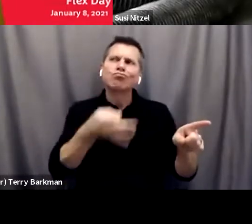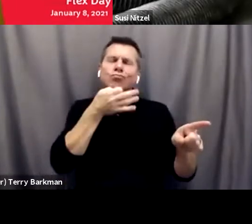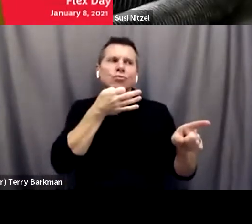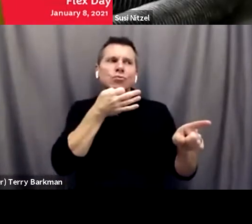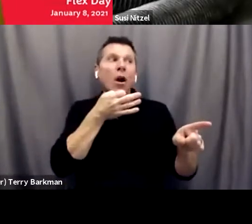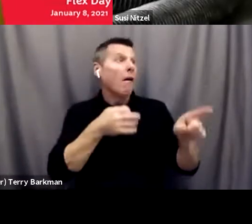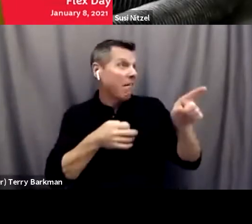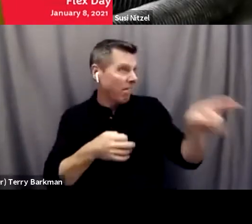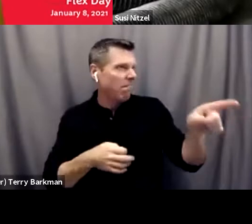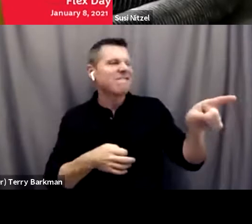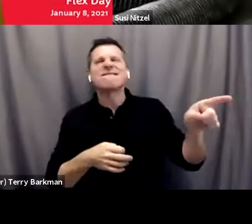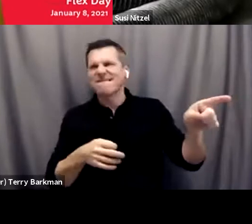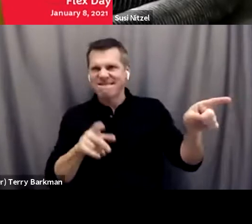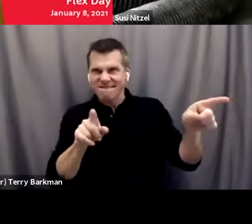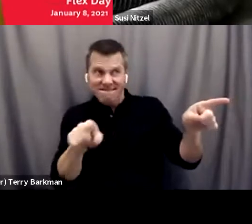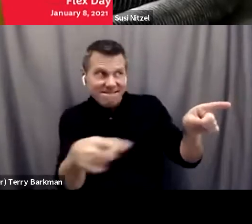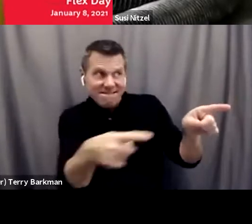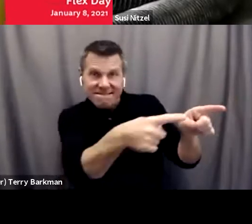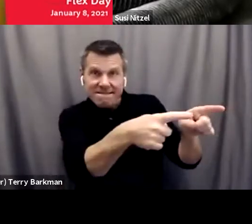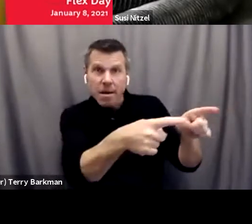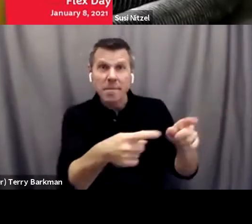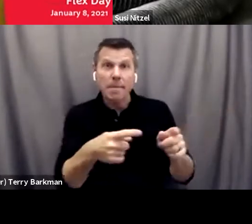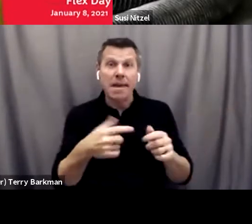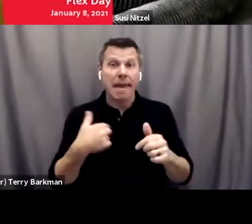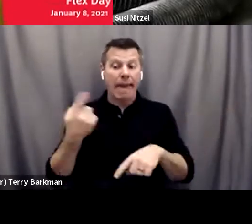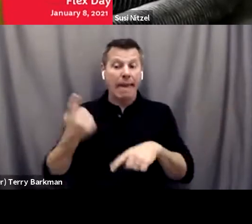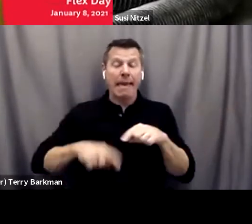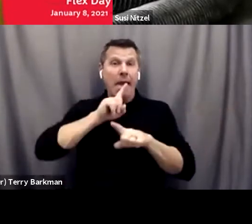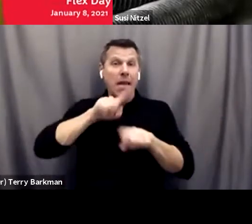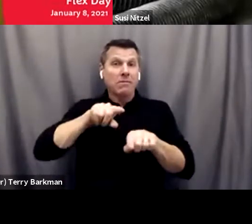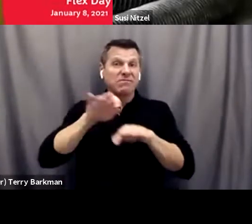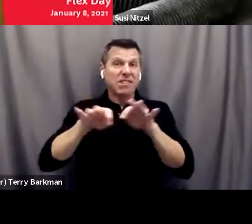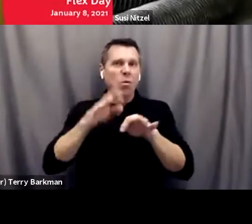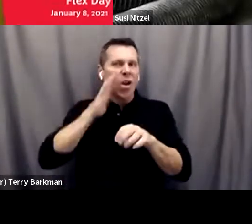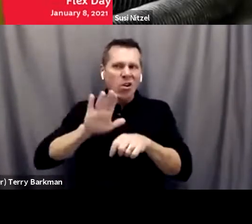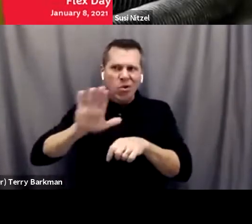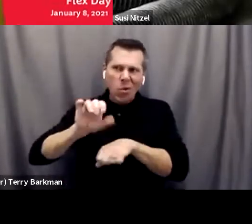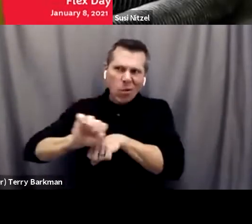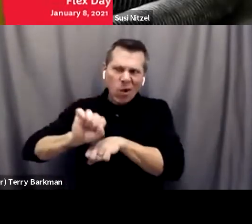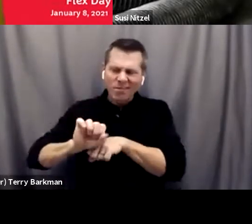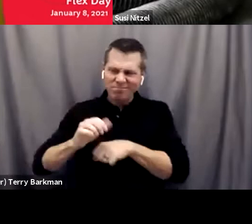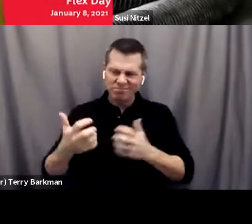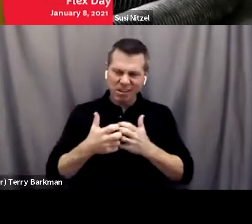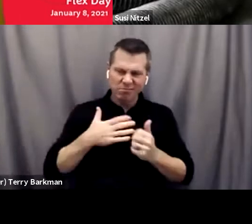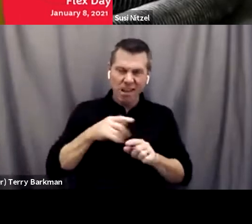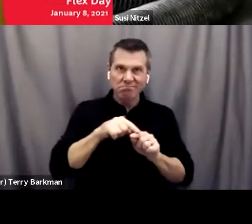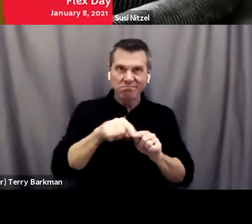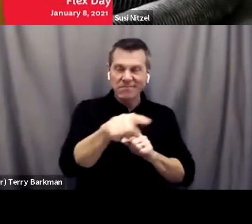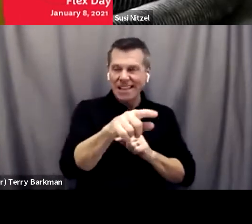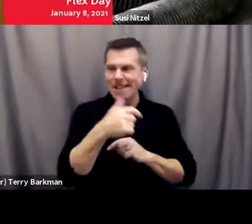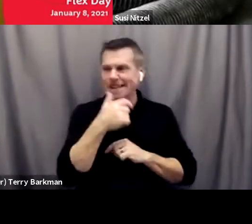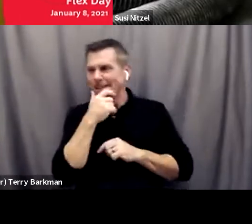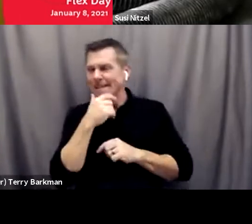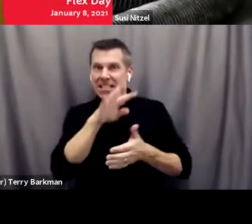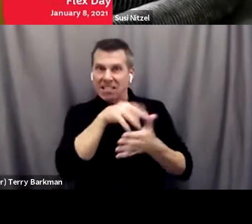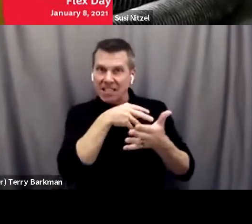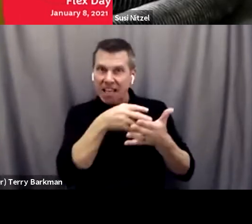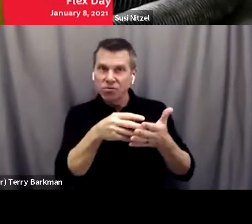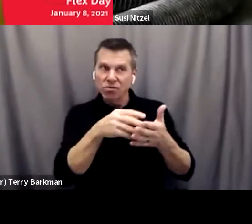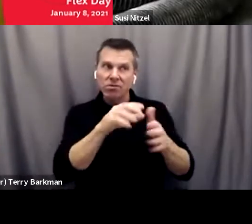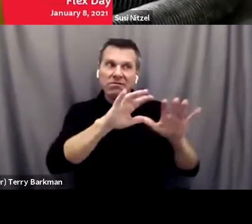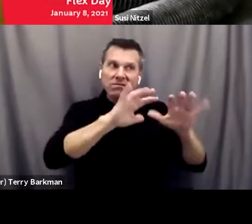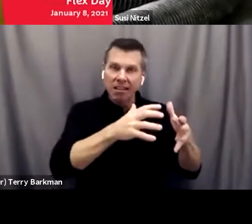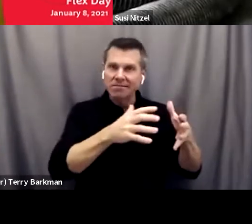specific career oriented or A specific question to classes in scheduling, I know who to refer that student to, or what faculty